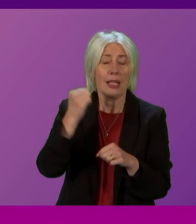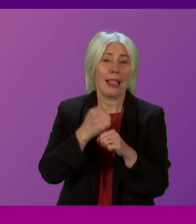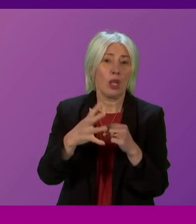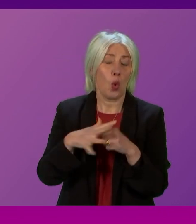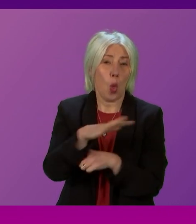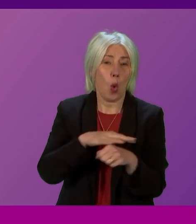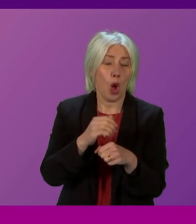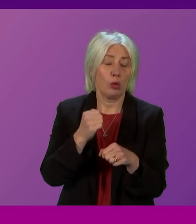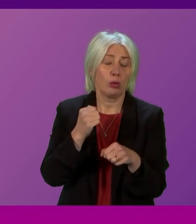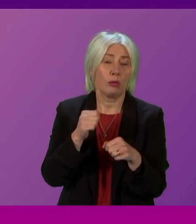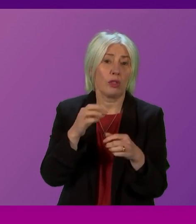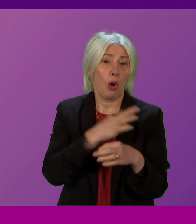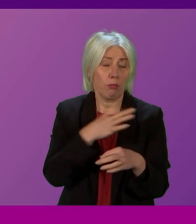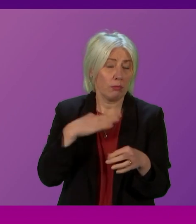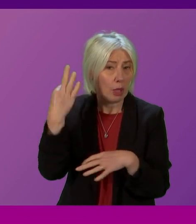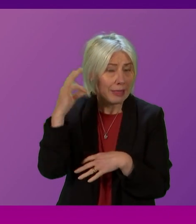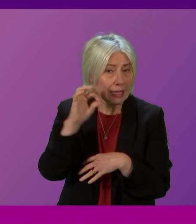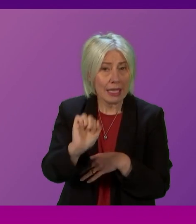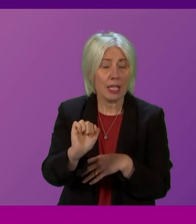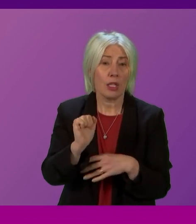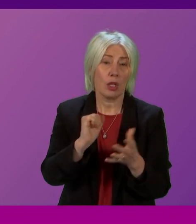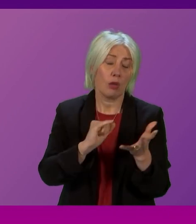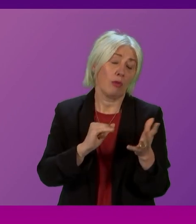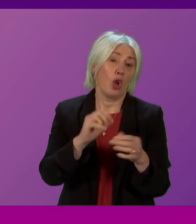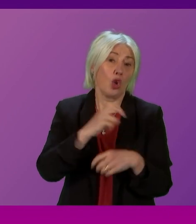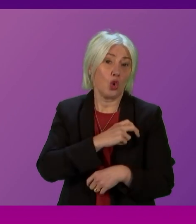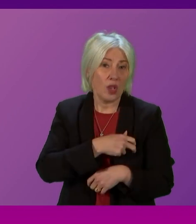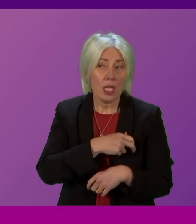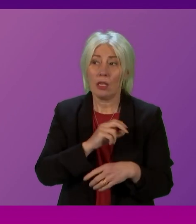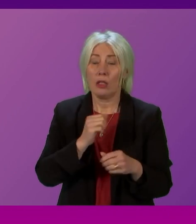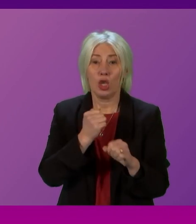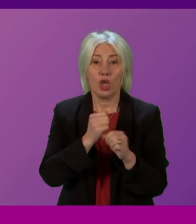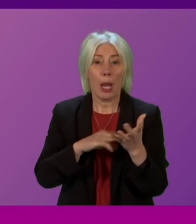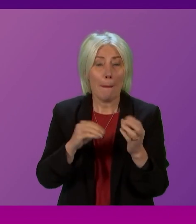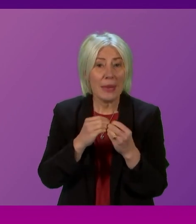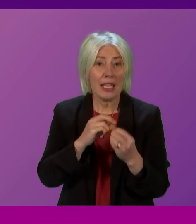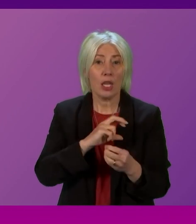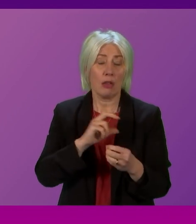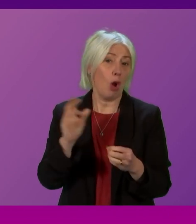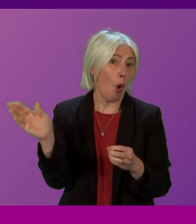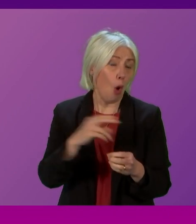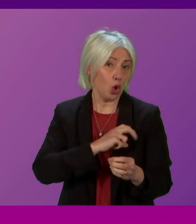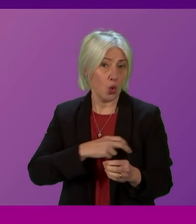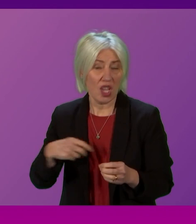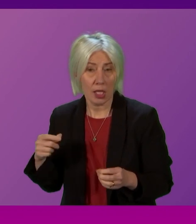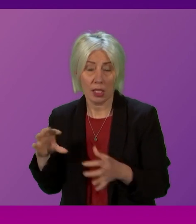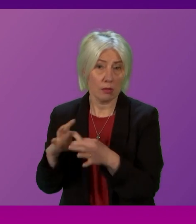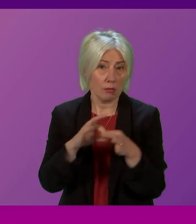the British Medical Association in Scotland, Unison, the GMB and Unite the union are all saying that they have heard the excuses before and do not believe them, and that they think